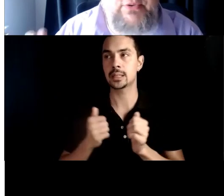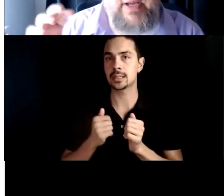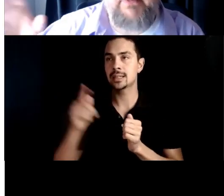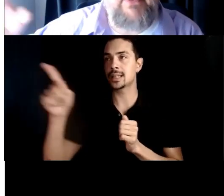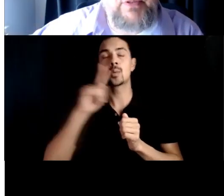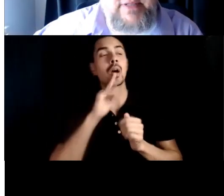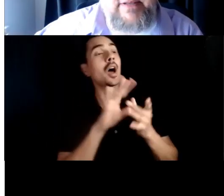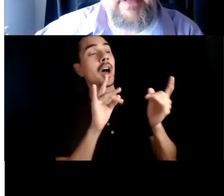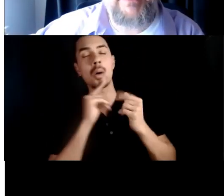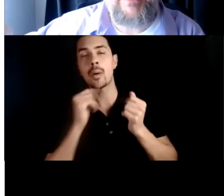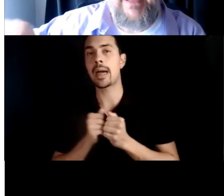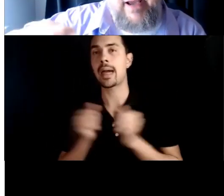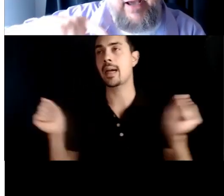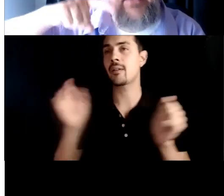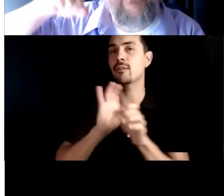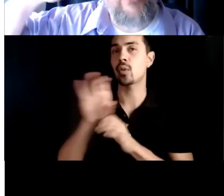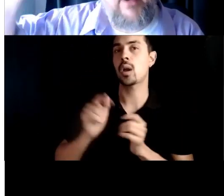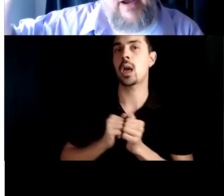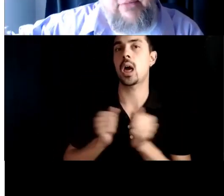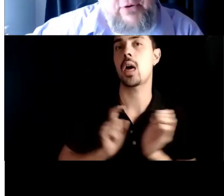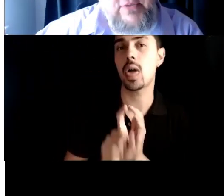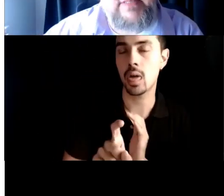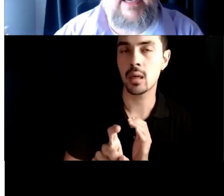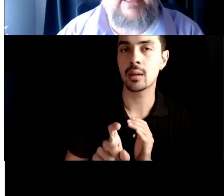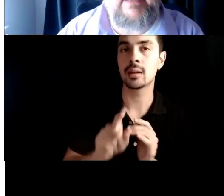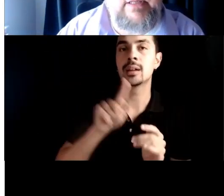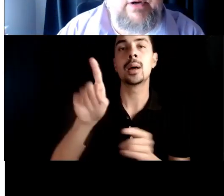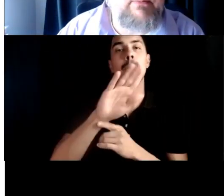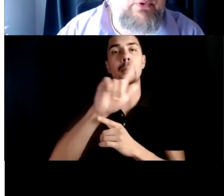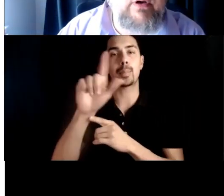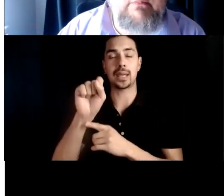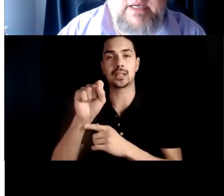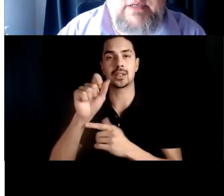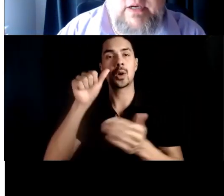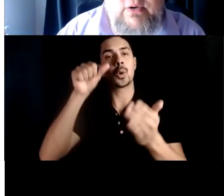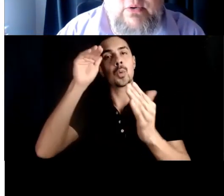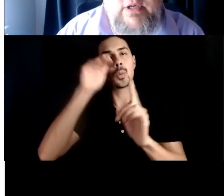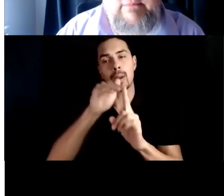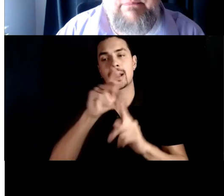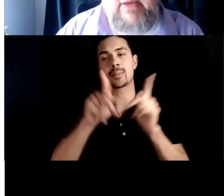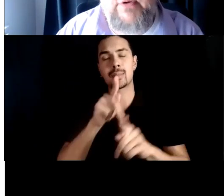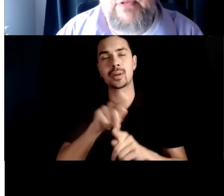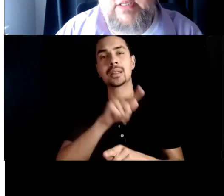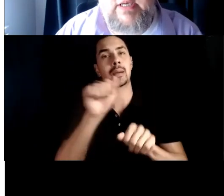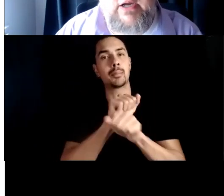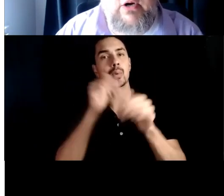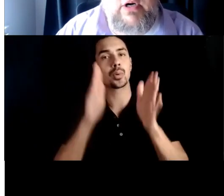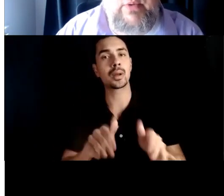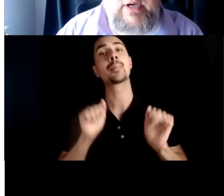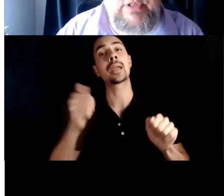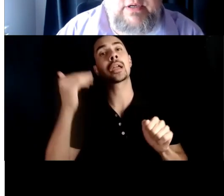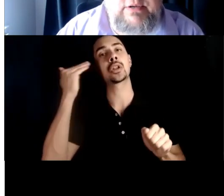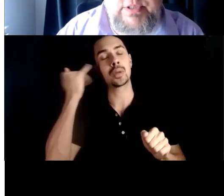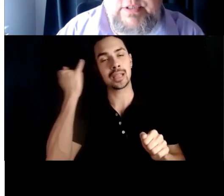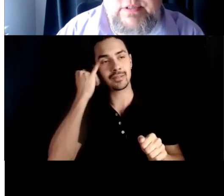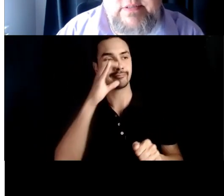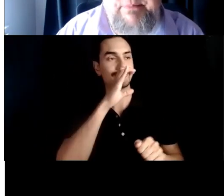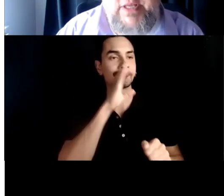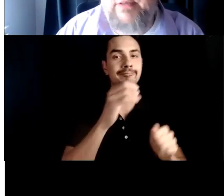So a couple of those bills kind of remind folks that their employer might know if they're seeking care around gender issues.